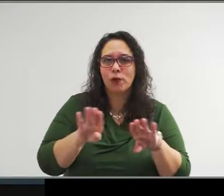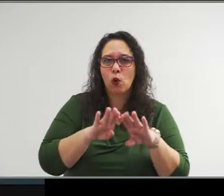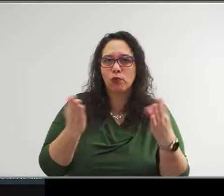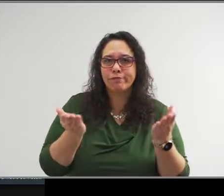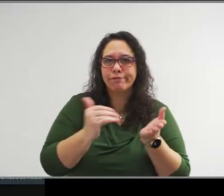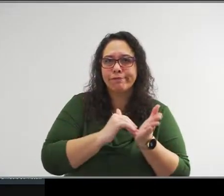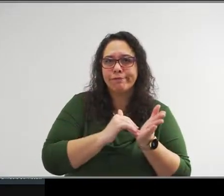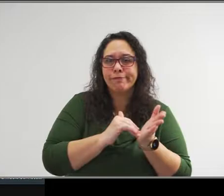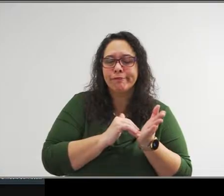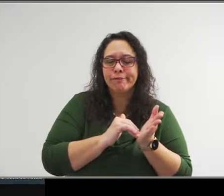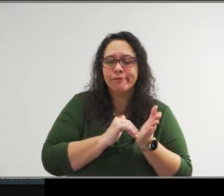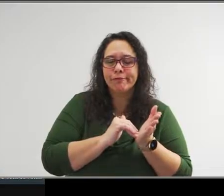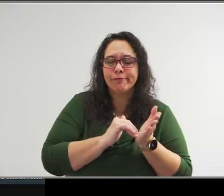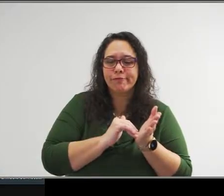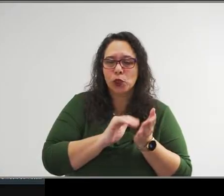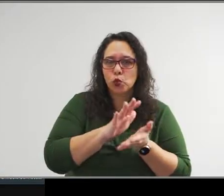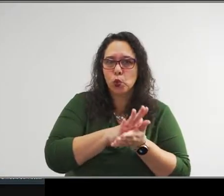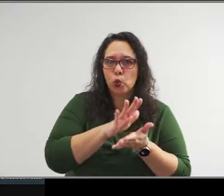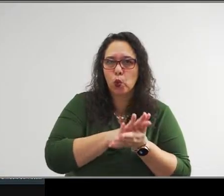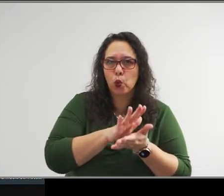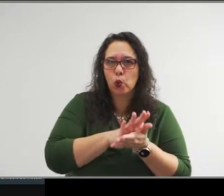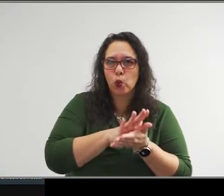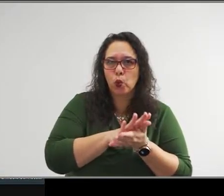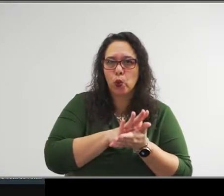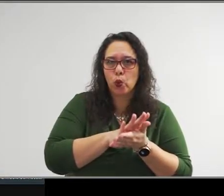of school for school-aged children.